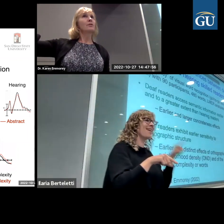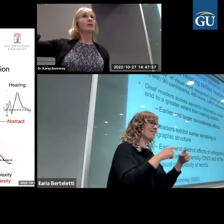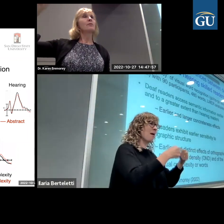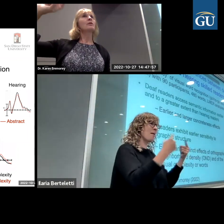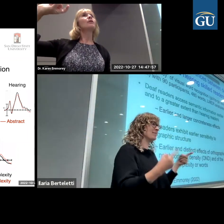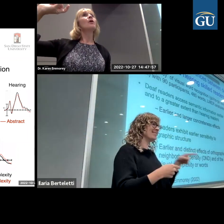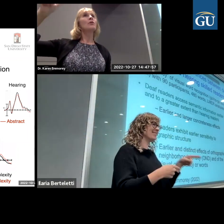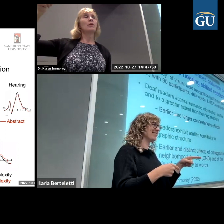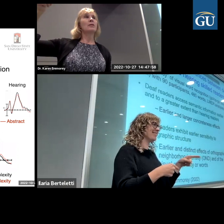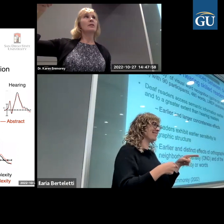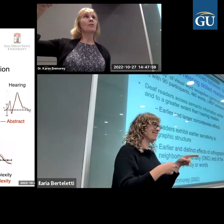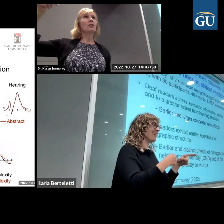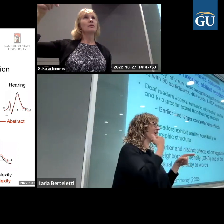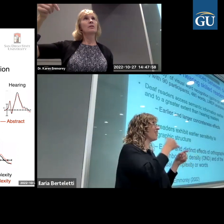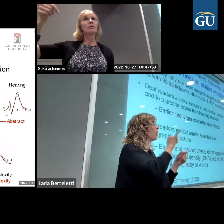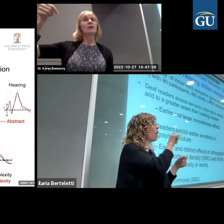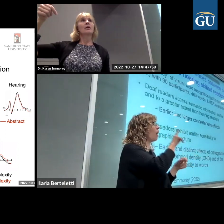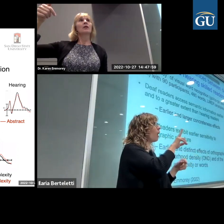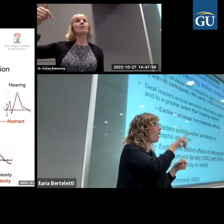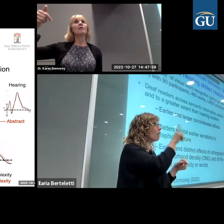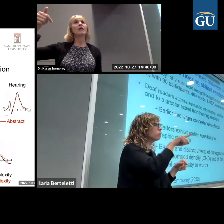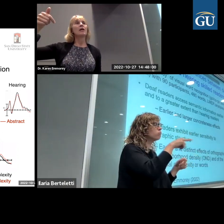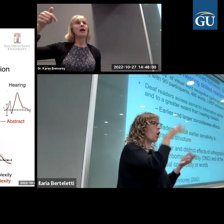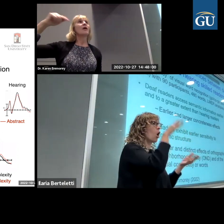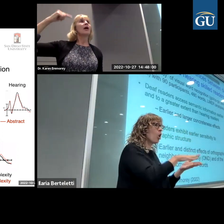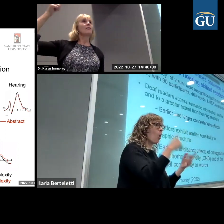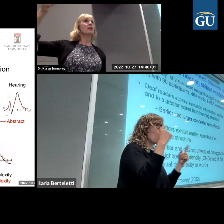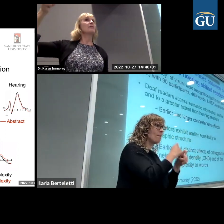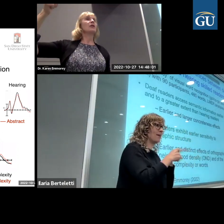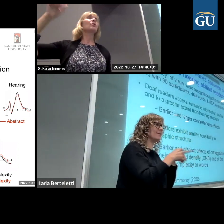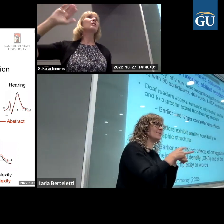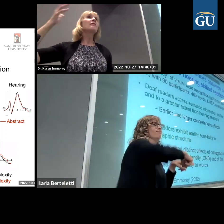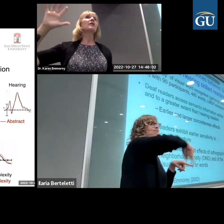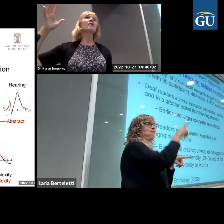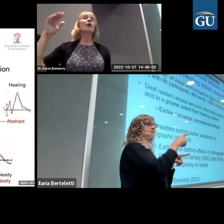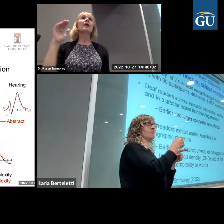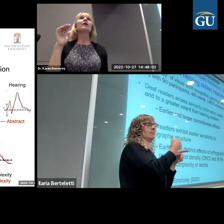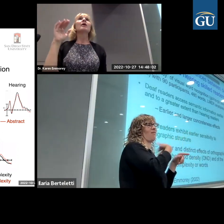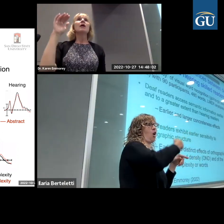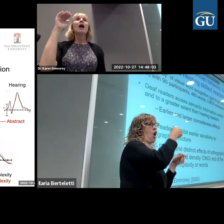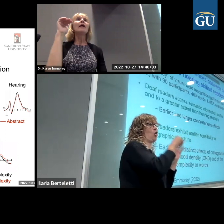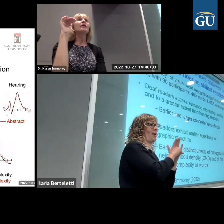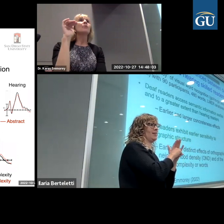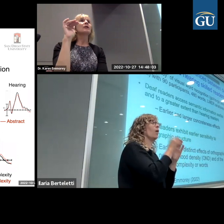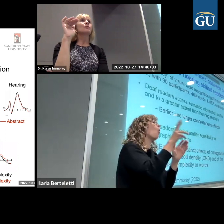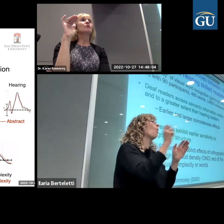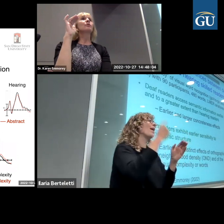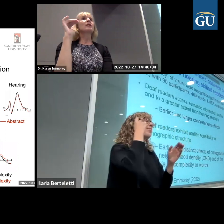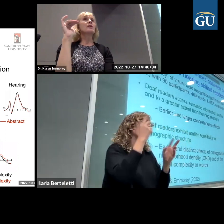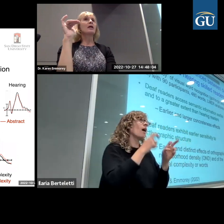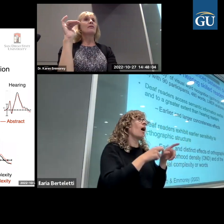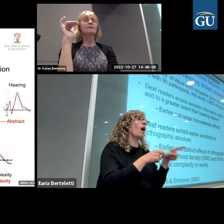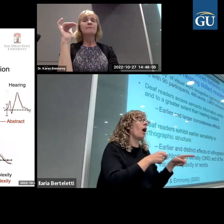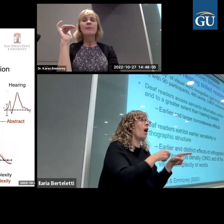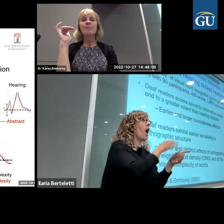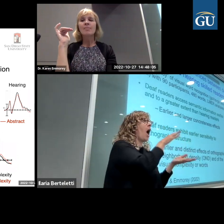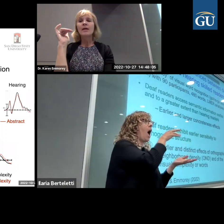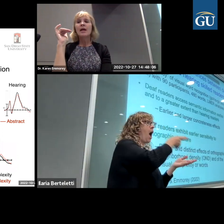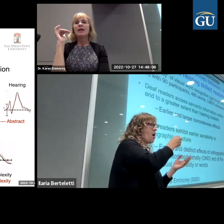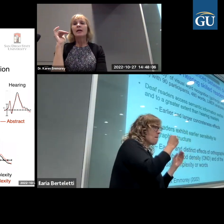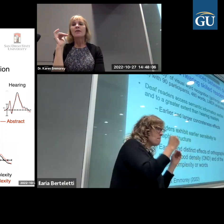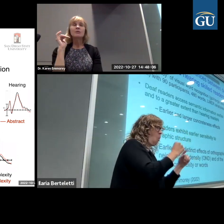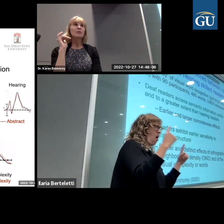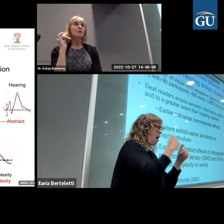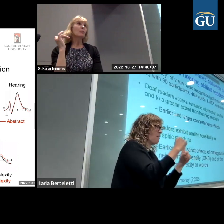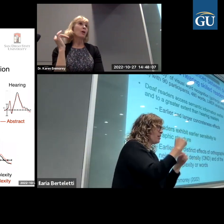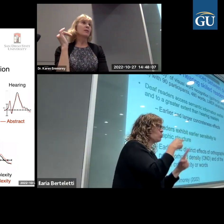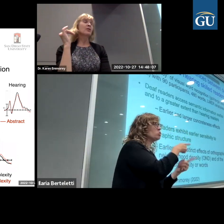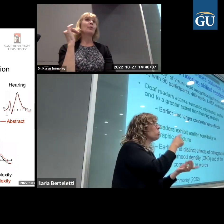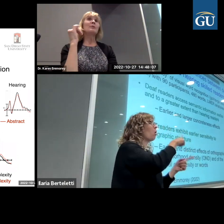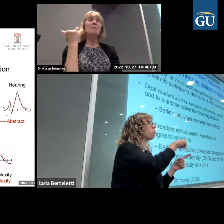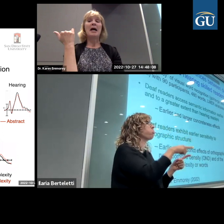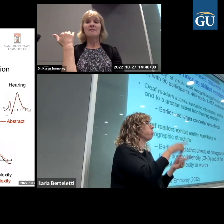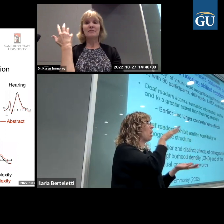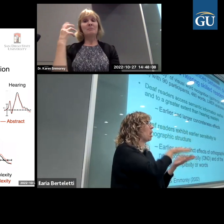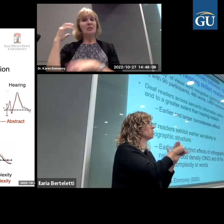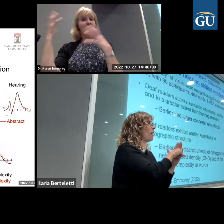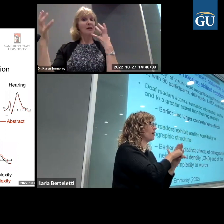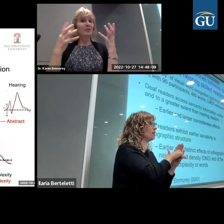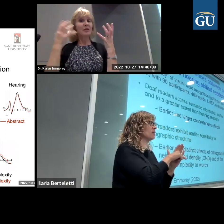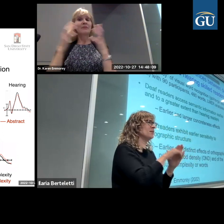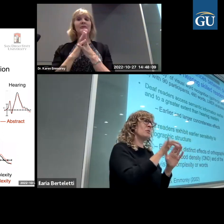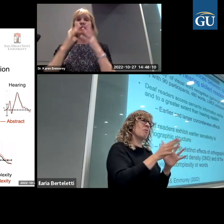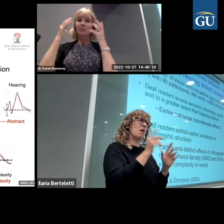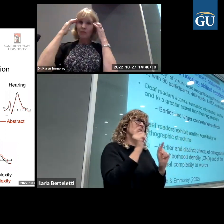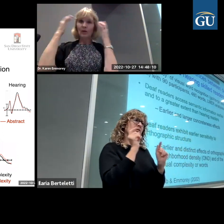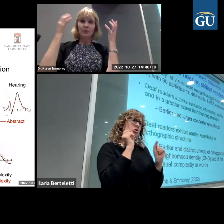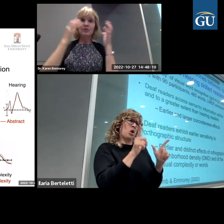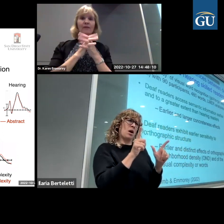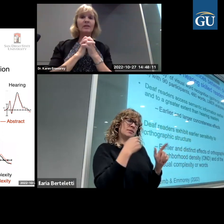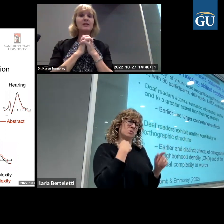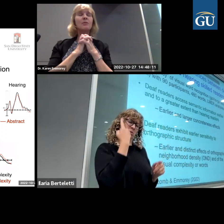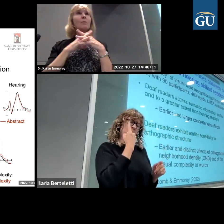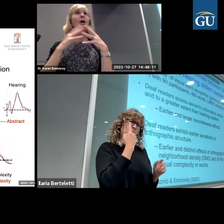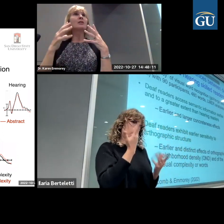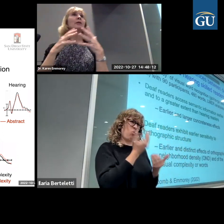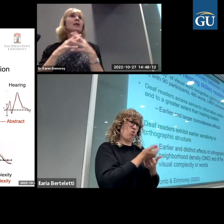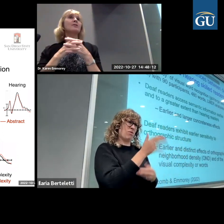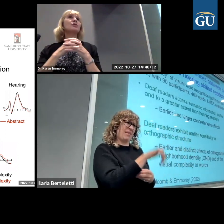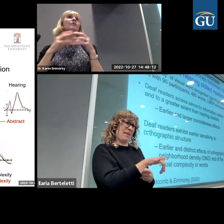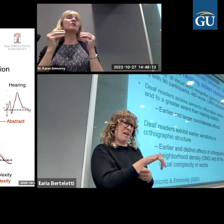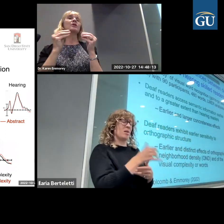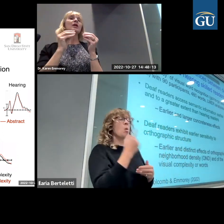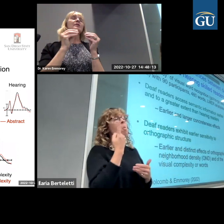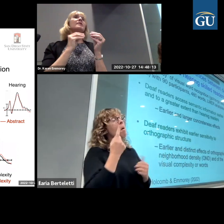and this was surprising. So we have just kind of a little bit of a like. What what could be driving this? But one possibility has to do with just sensitivity. It could be that the the deaf readers really are processing those complex, those visually complex words more efficiently. There's less competition